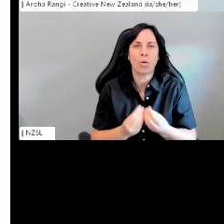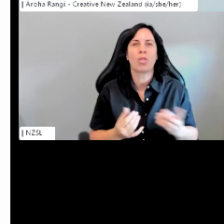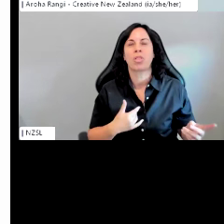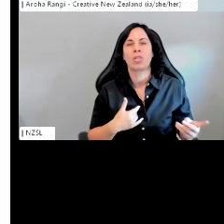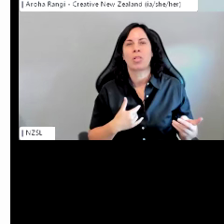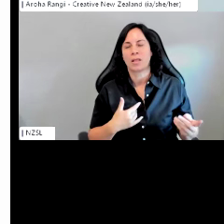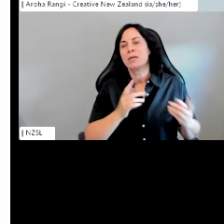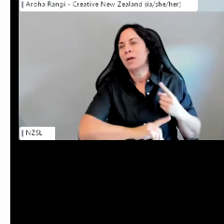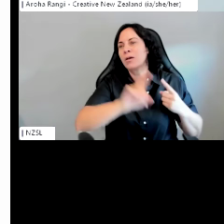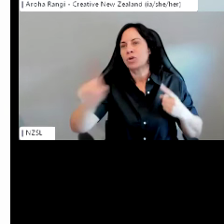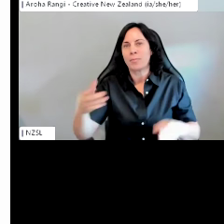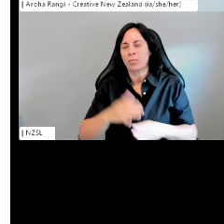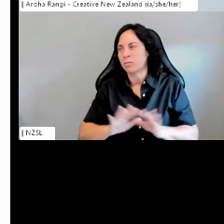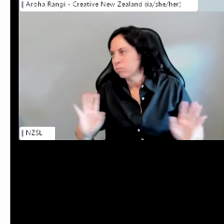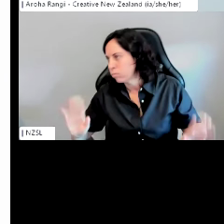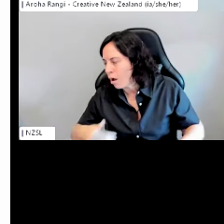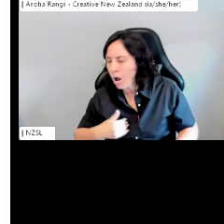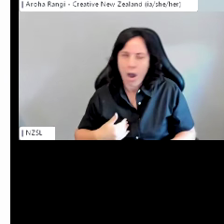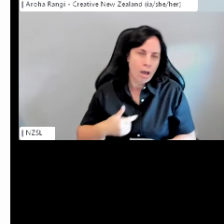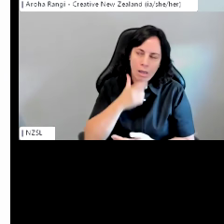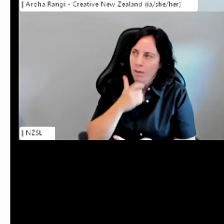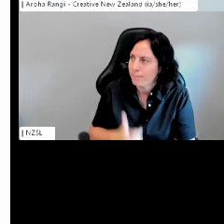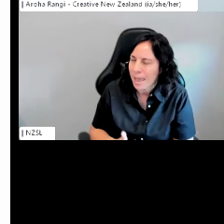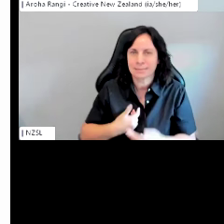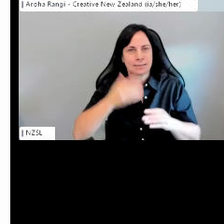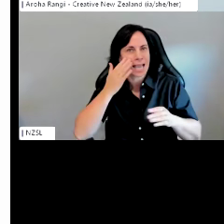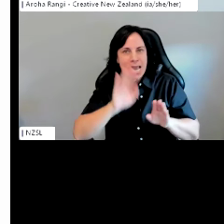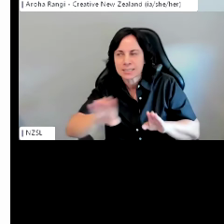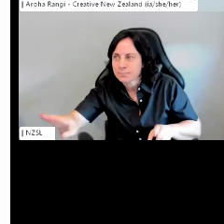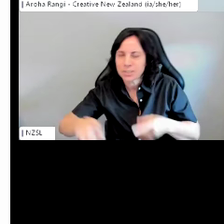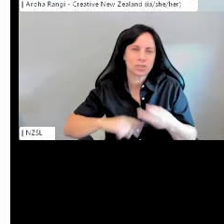we saw this amazing exhibition or went to this incredible um, you know, theater thing at the